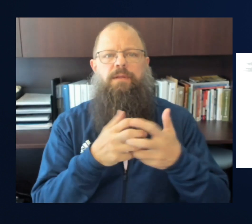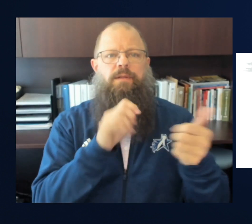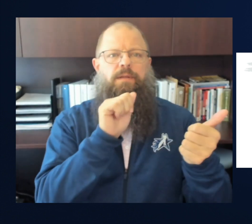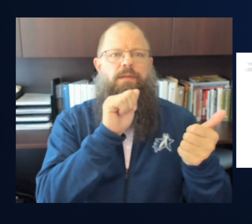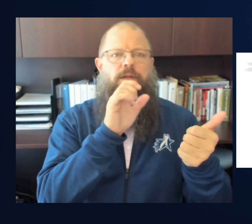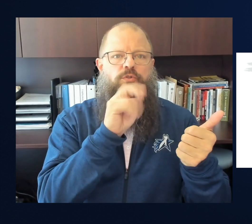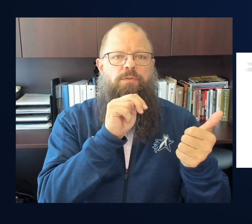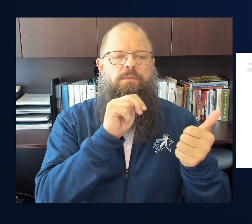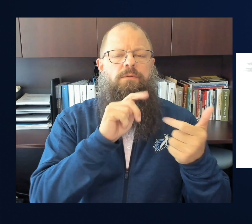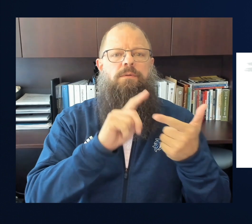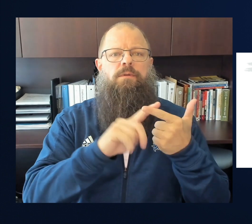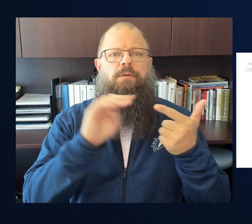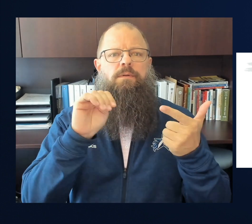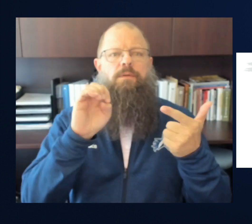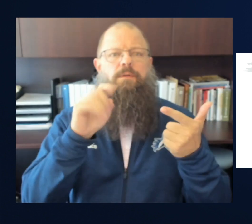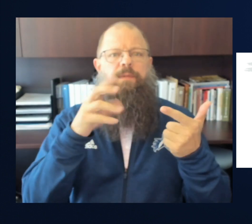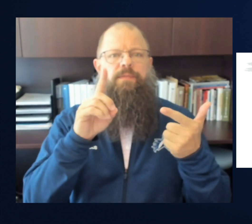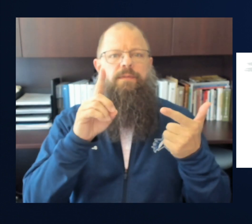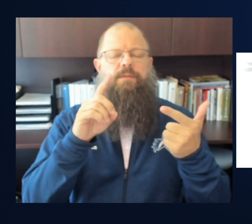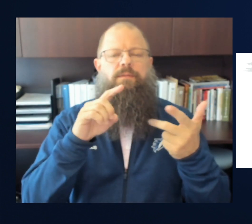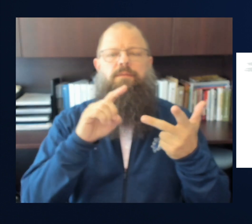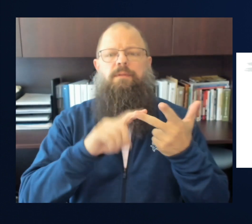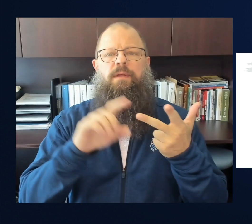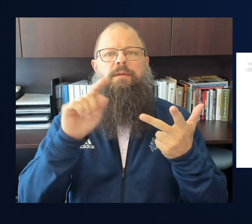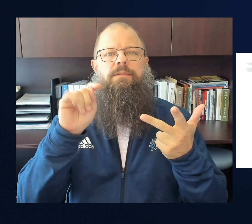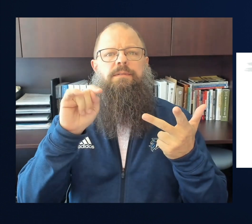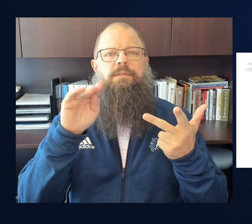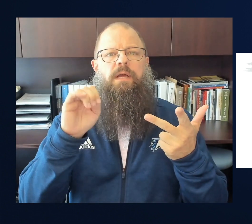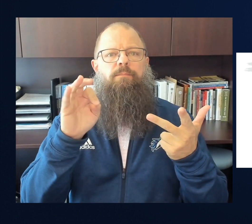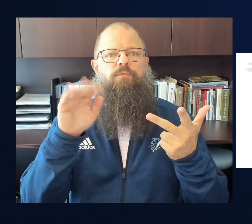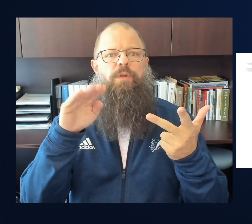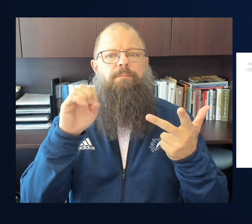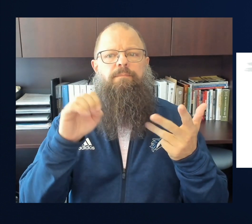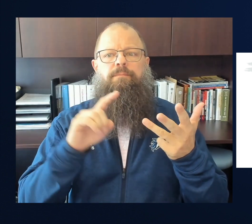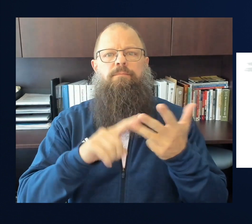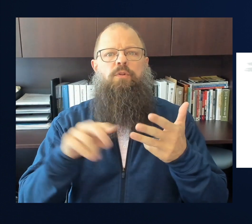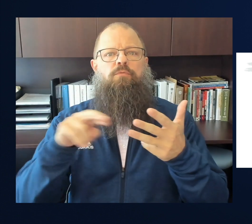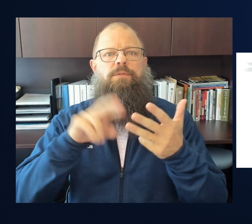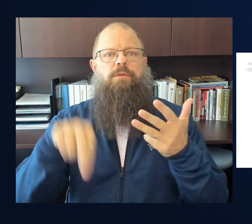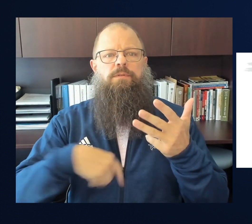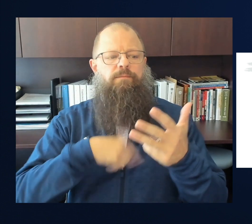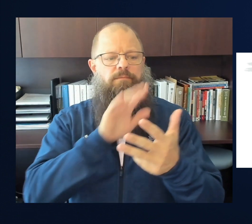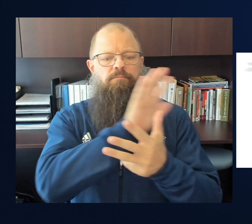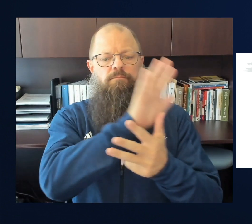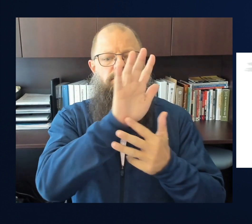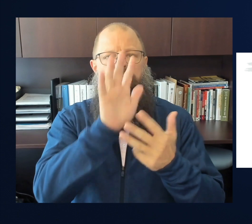some color coding within that goal to recognize the action, method, time frame,